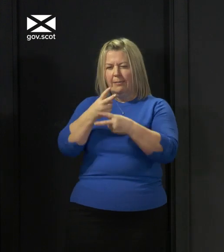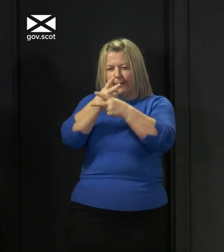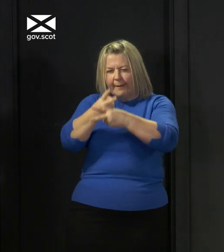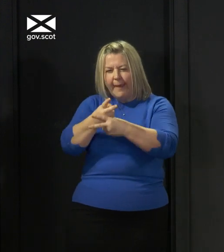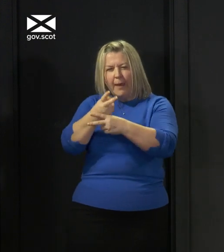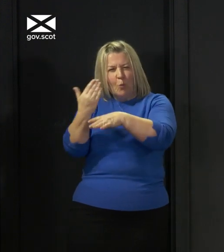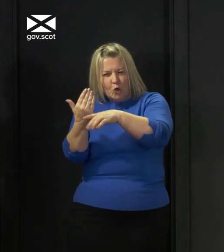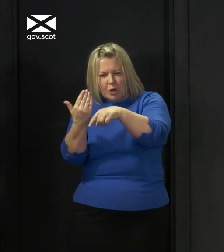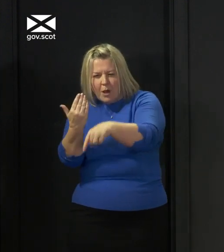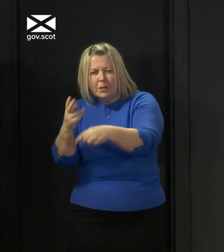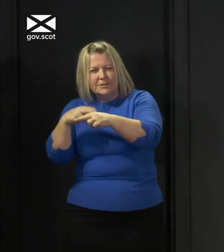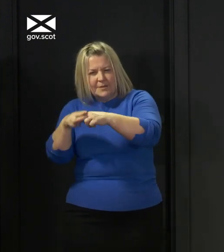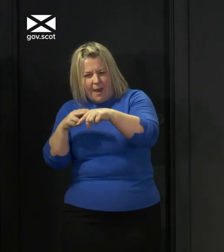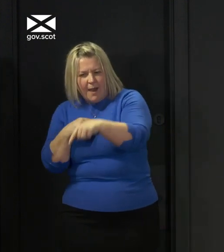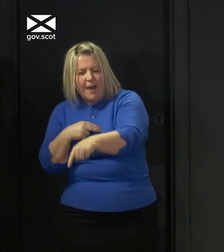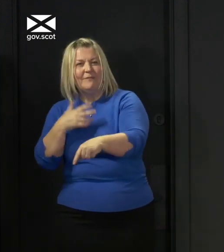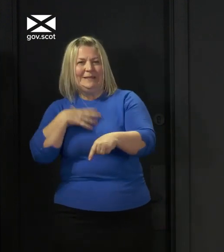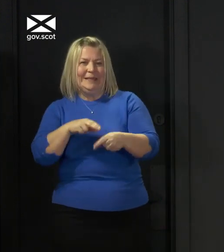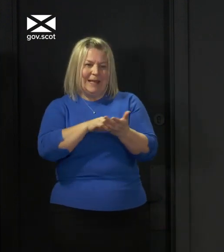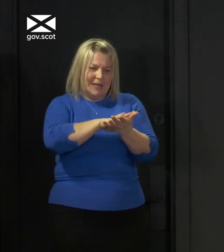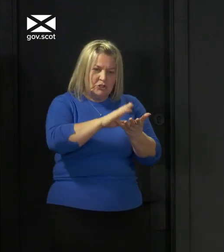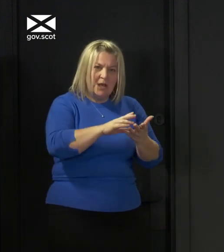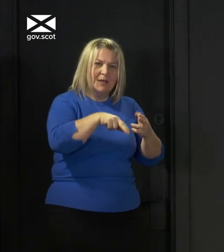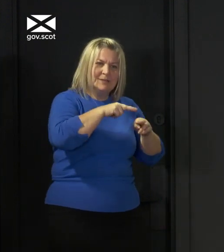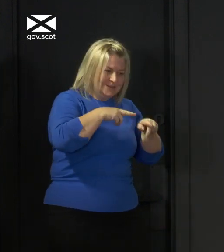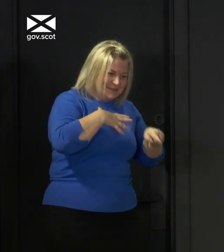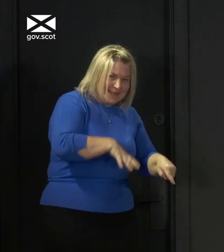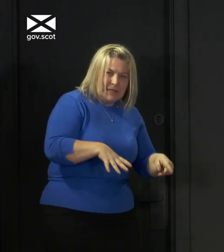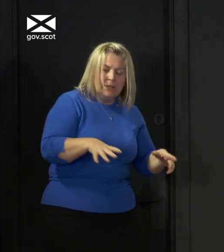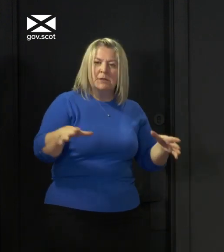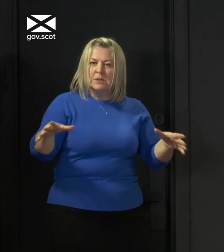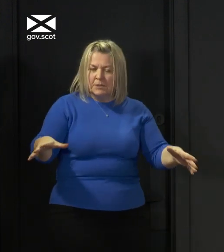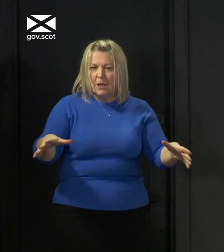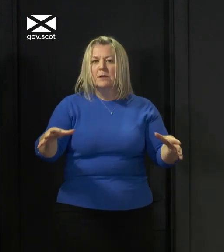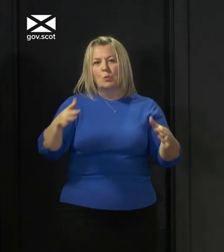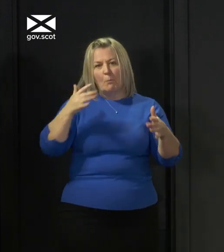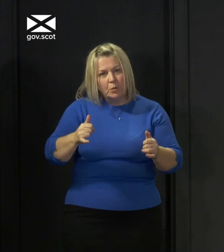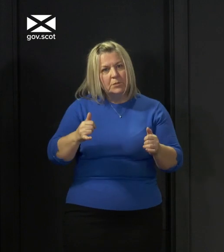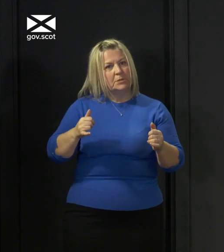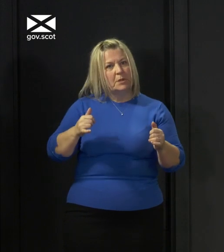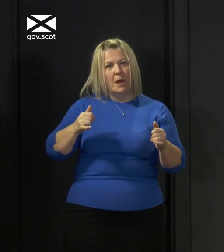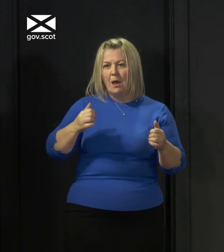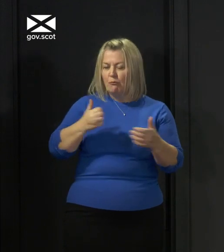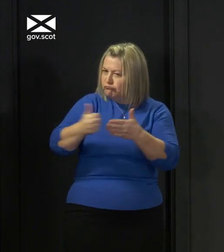so these are issues that are monitored on a several times a day basis NSS